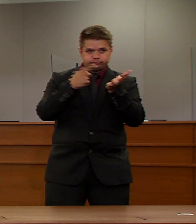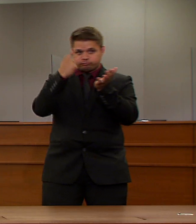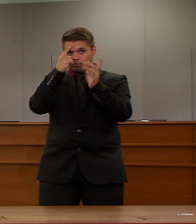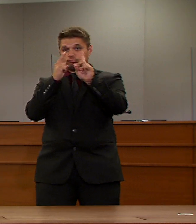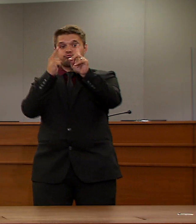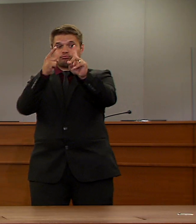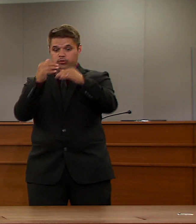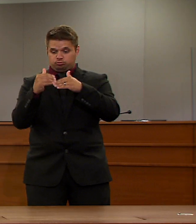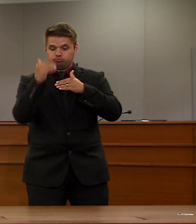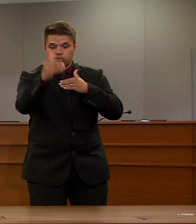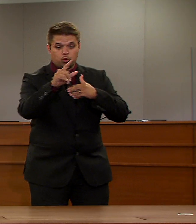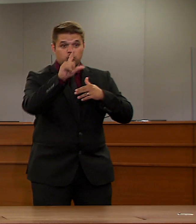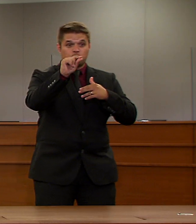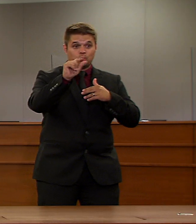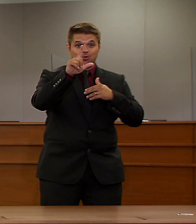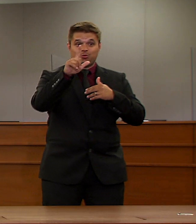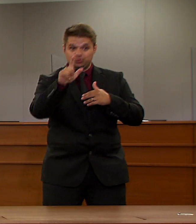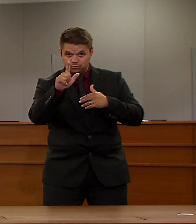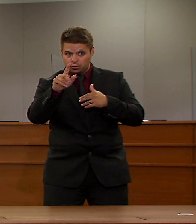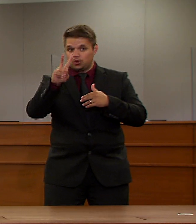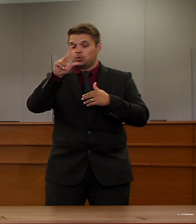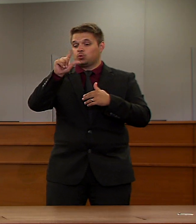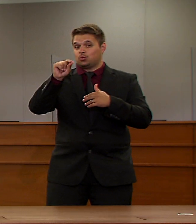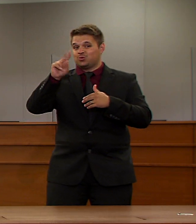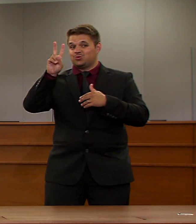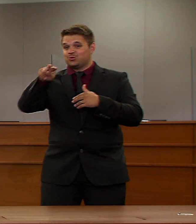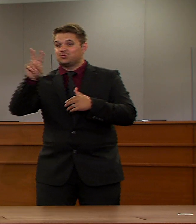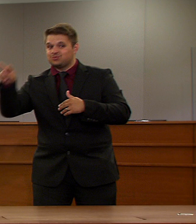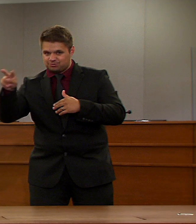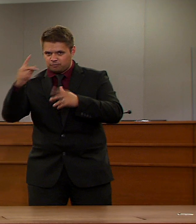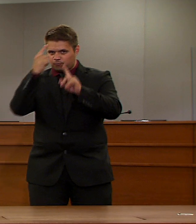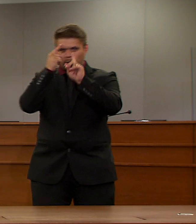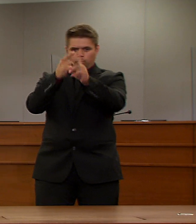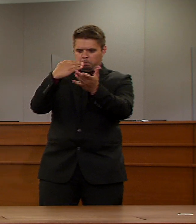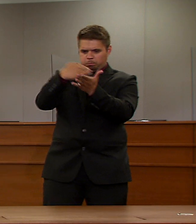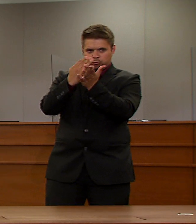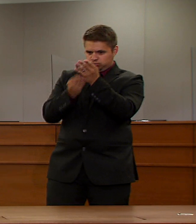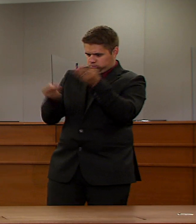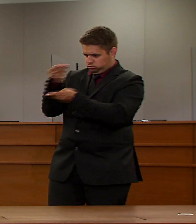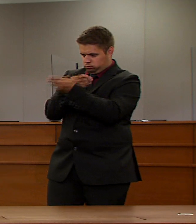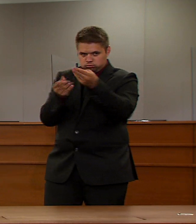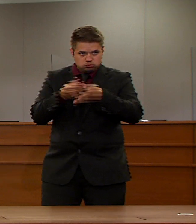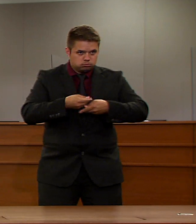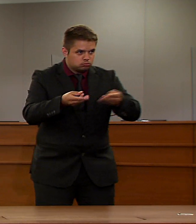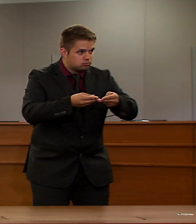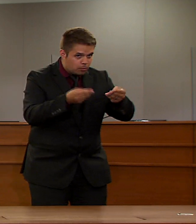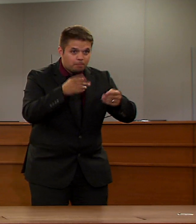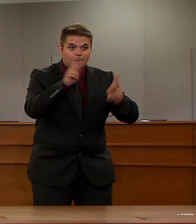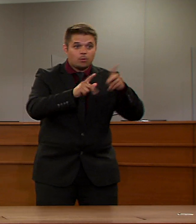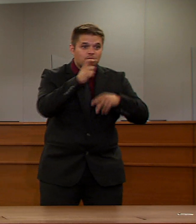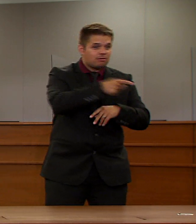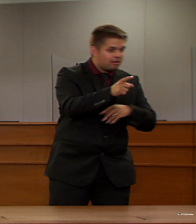priorities are is an important part of that discussion. As part of our engagement with